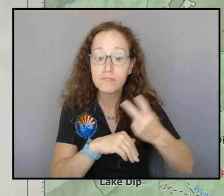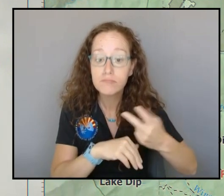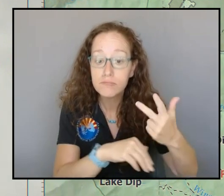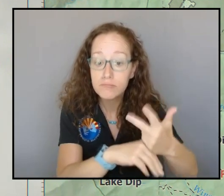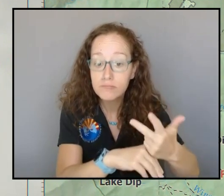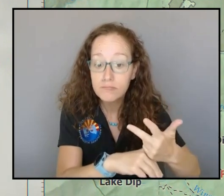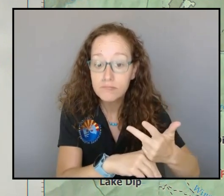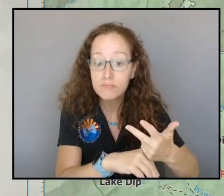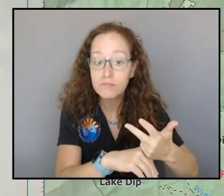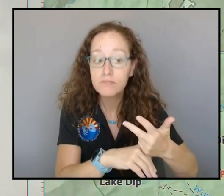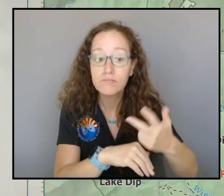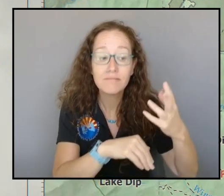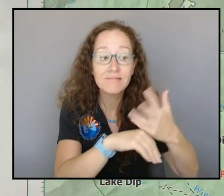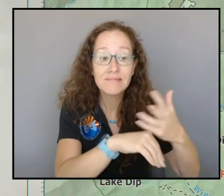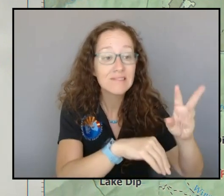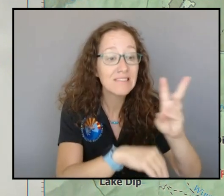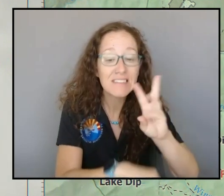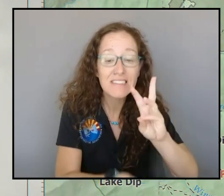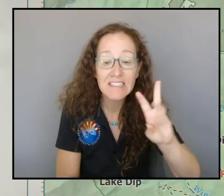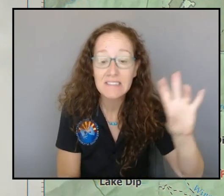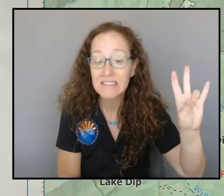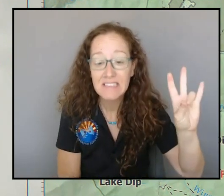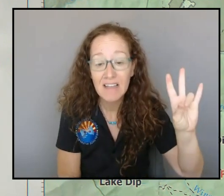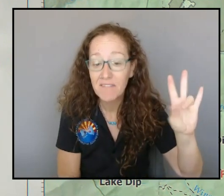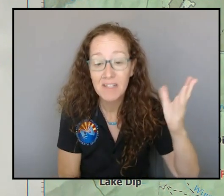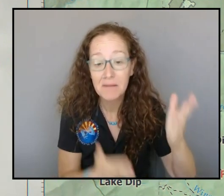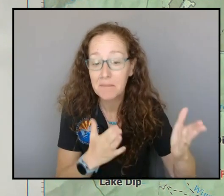six or seven, maybe longer. As that plan is implemented you